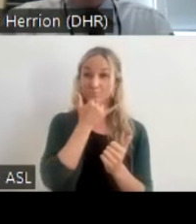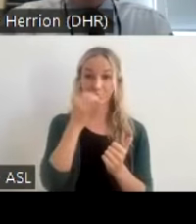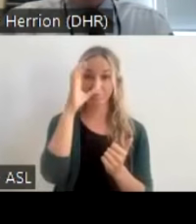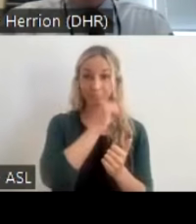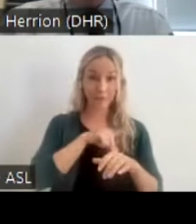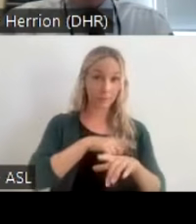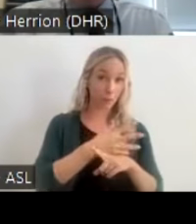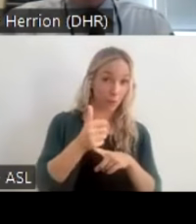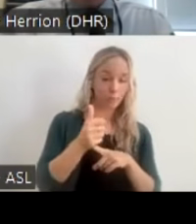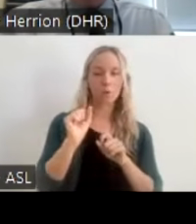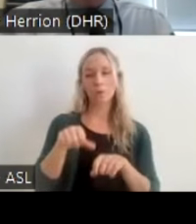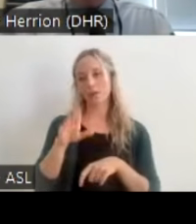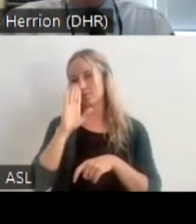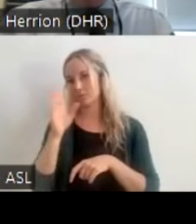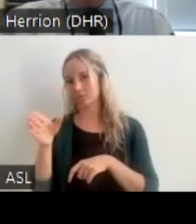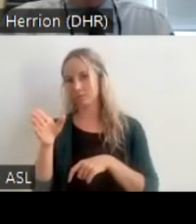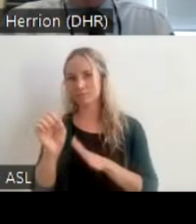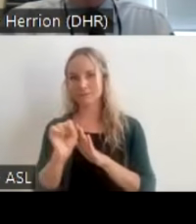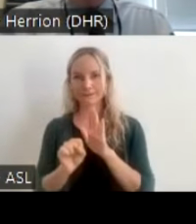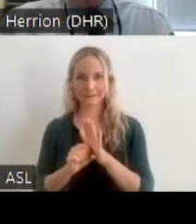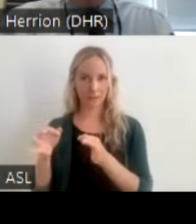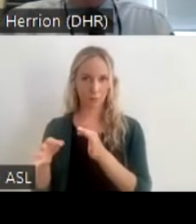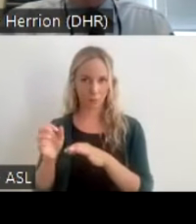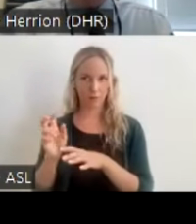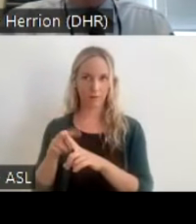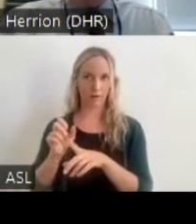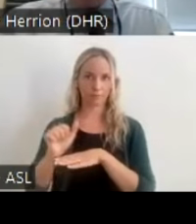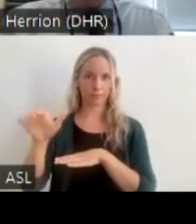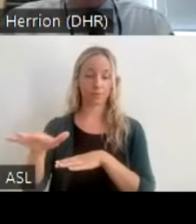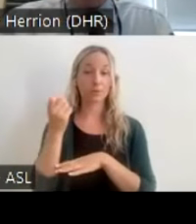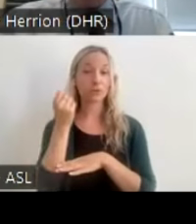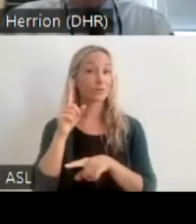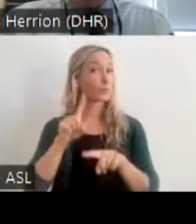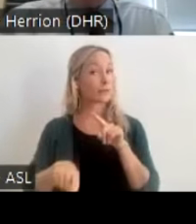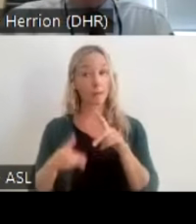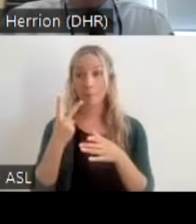complaint forms are available, Here's one of the more